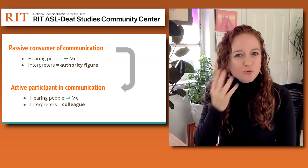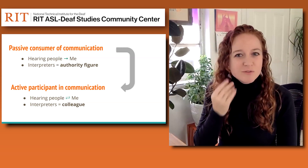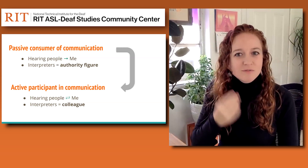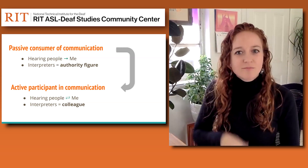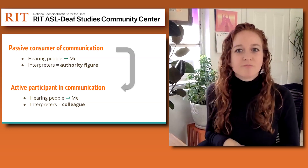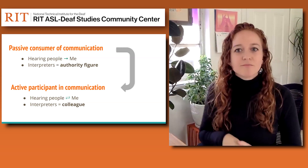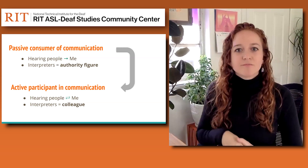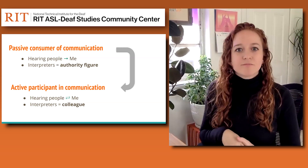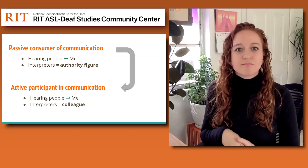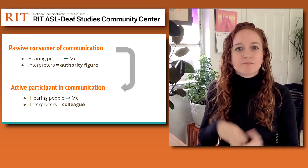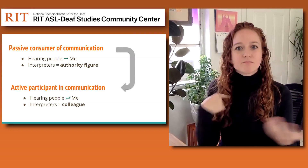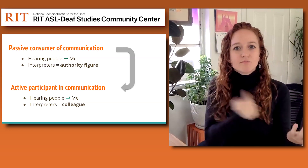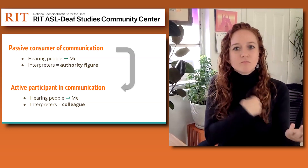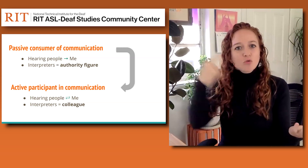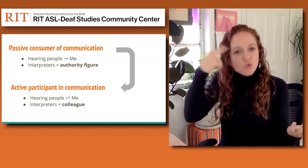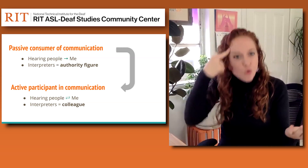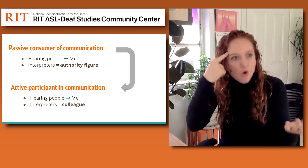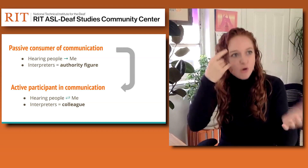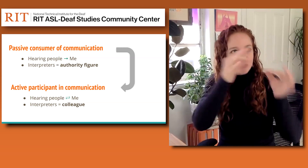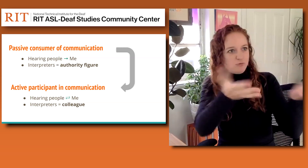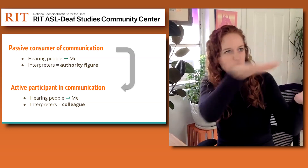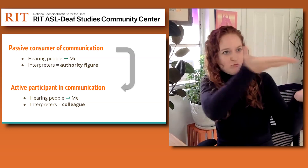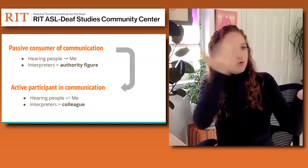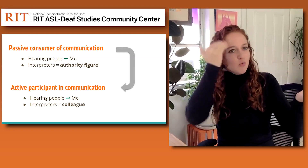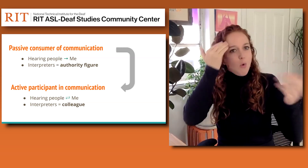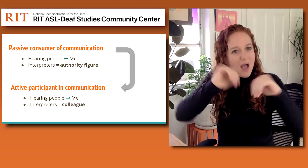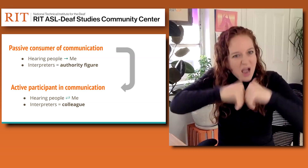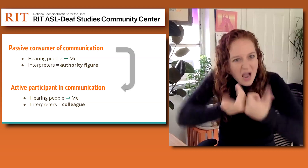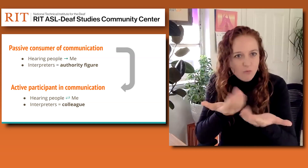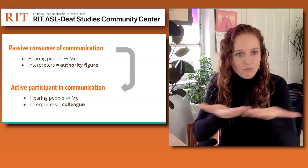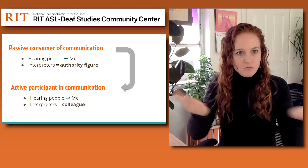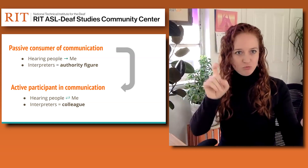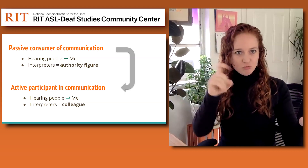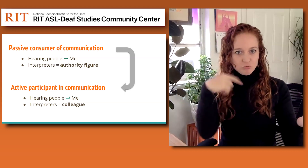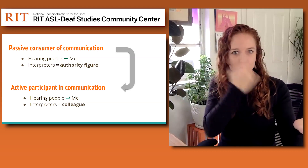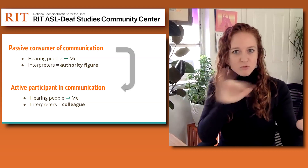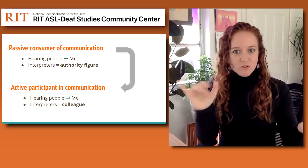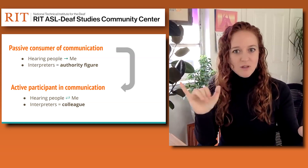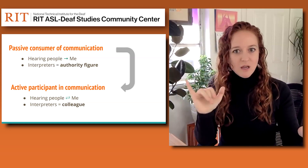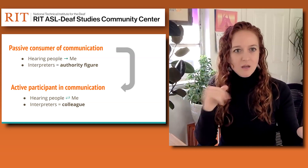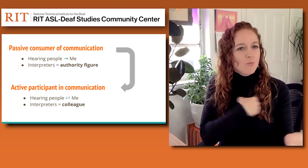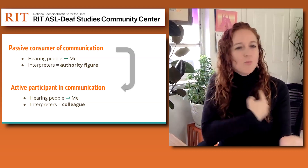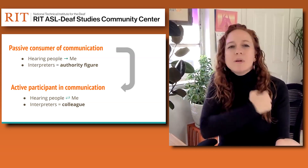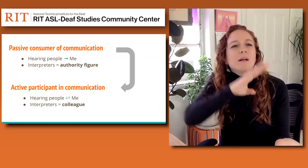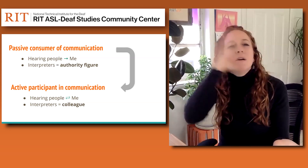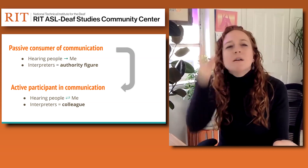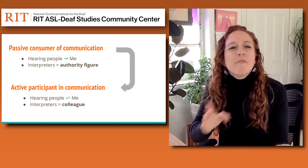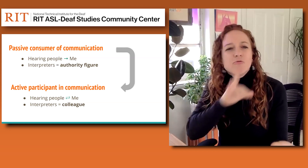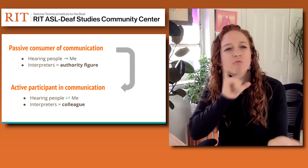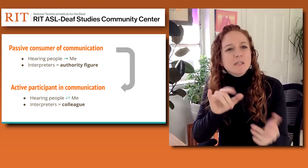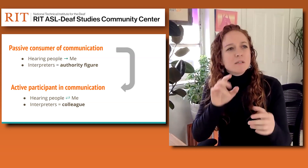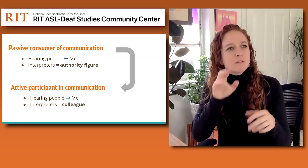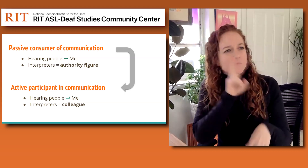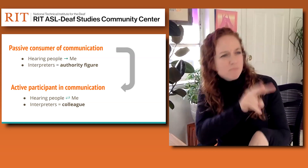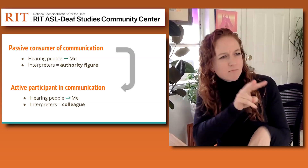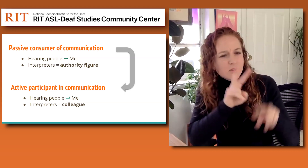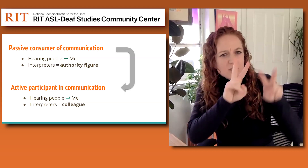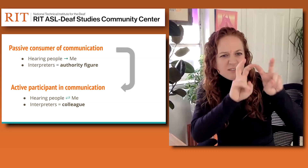We thought the interpreters were the authority, and that was my learning experience. I thought the interpreters knew how to do everything,